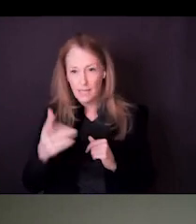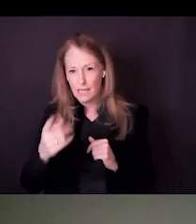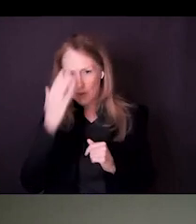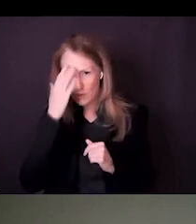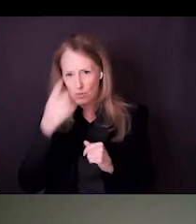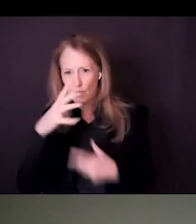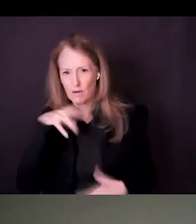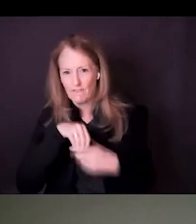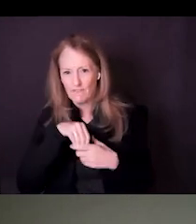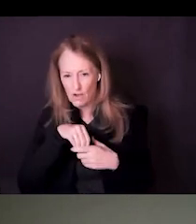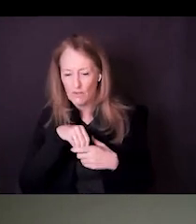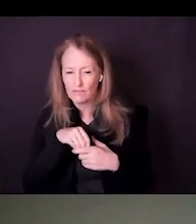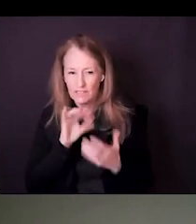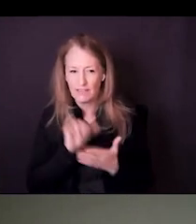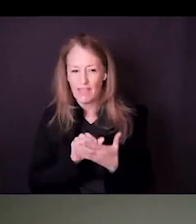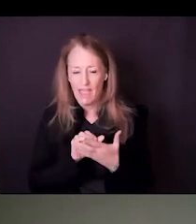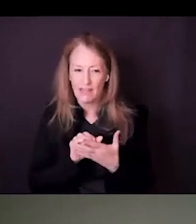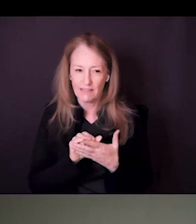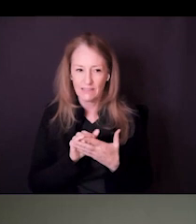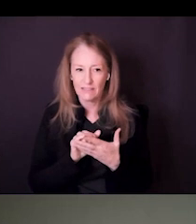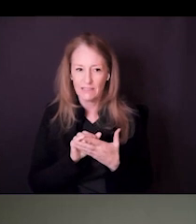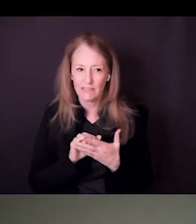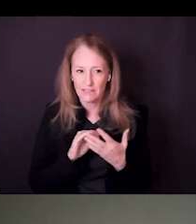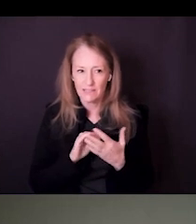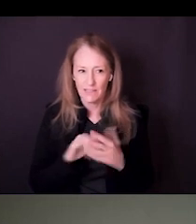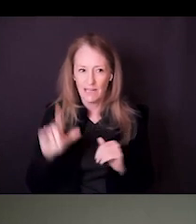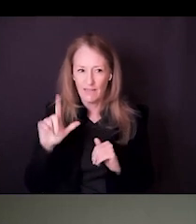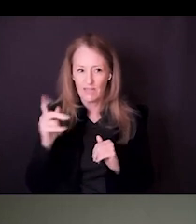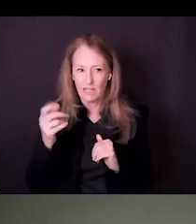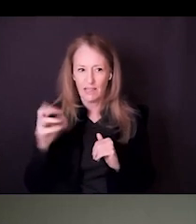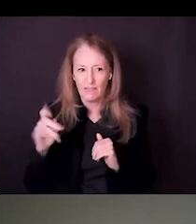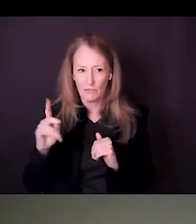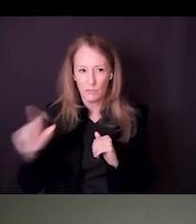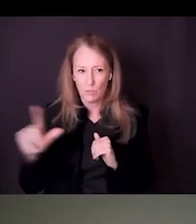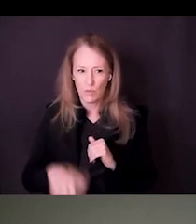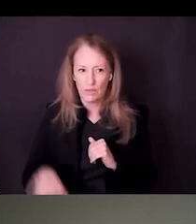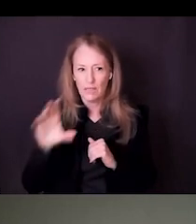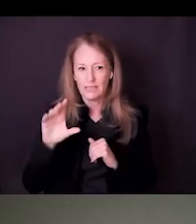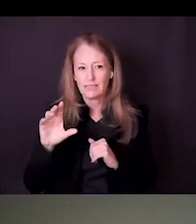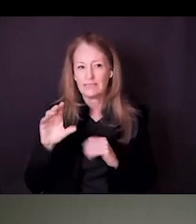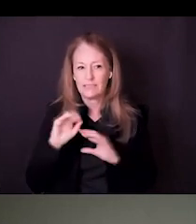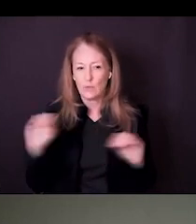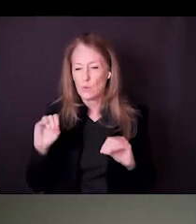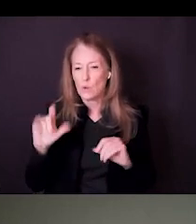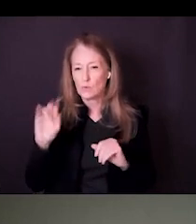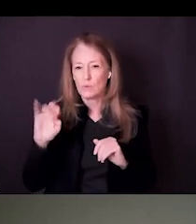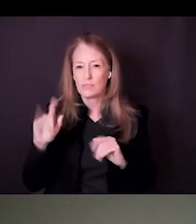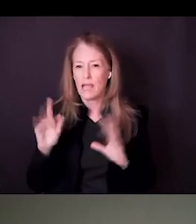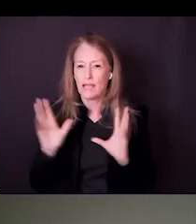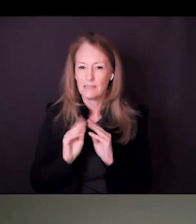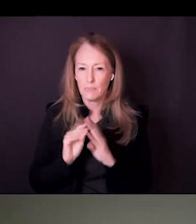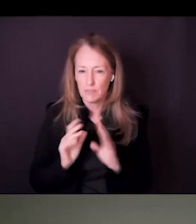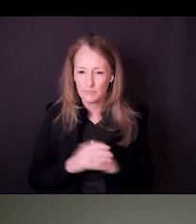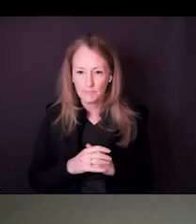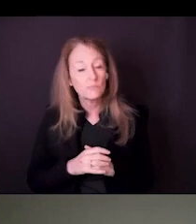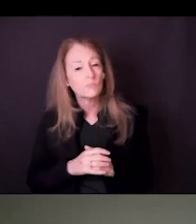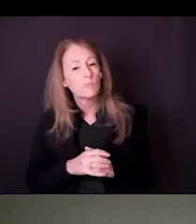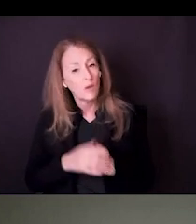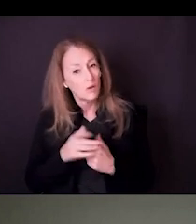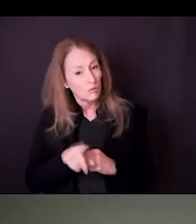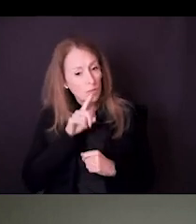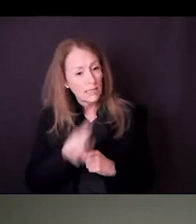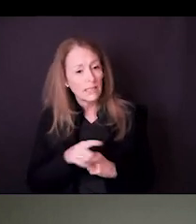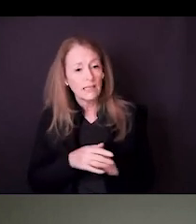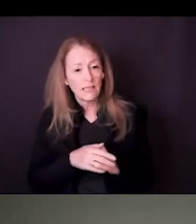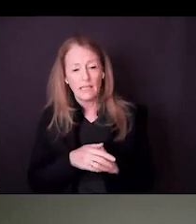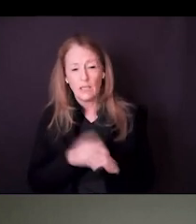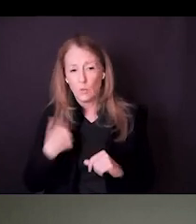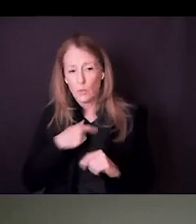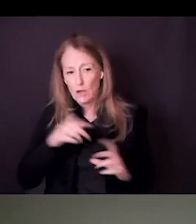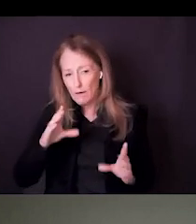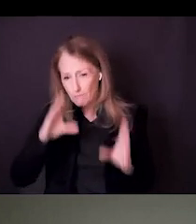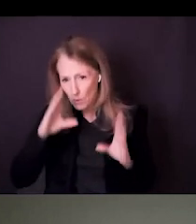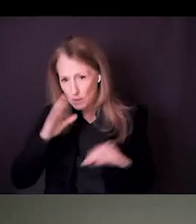HOST THE LIVERPOOL ZERO FIVE EVENT. >> I THINK WHAT WE FOCUS ON IS HOW DO WE HARNESS